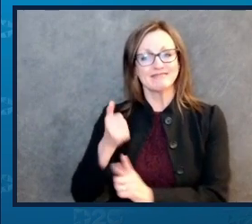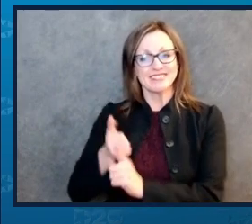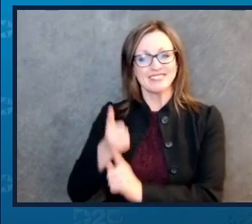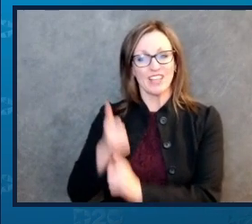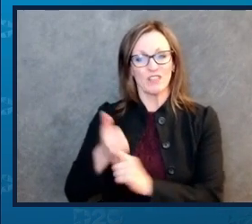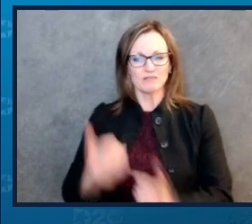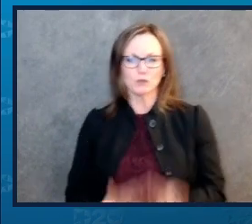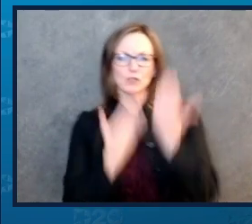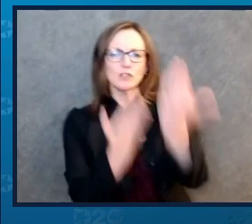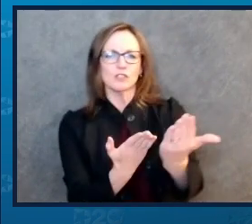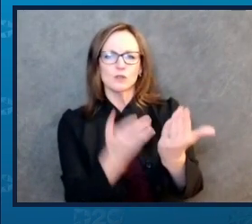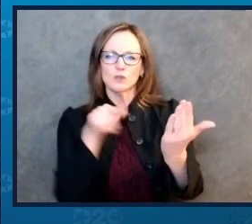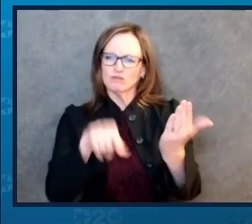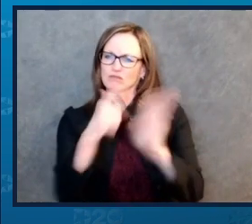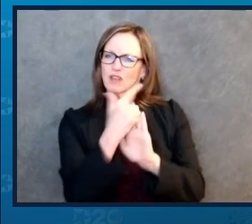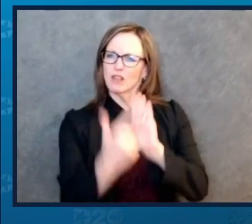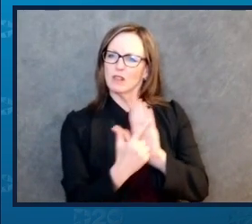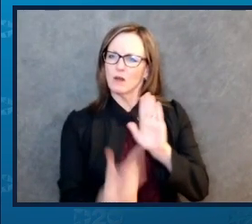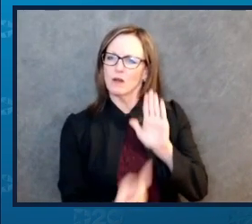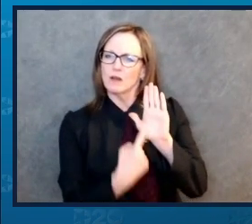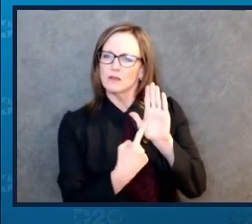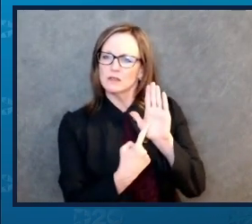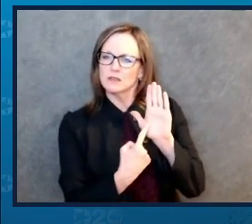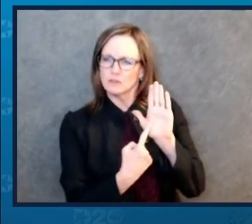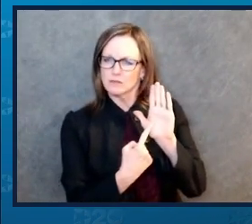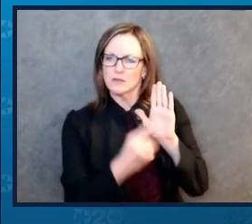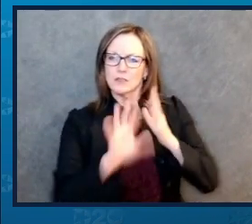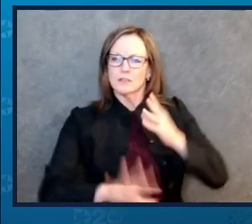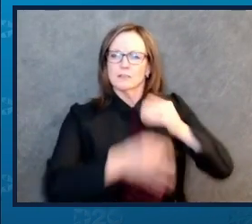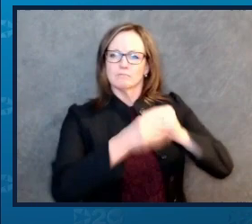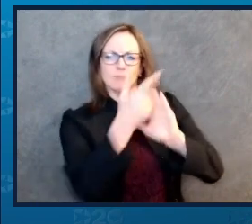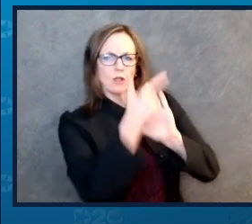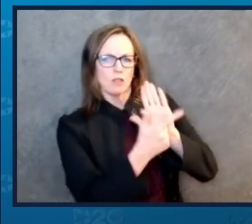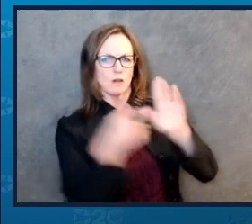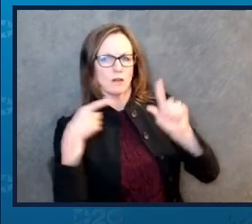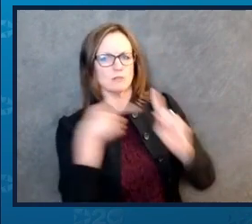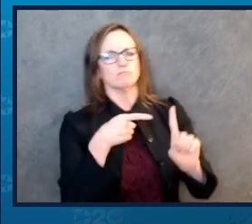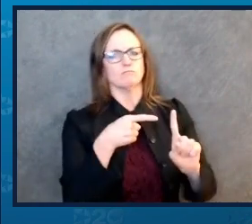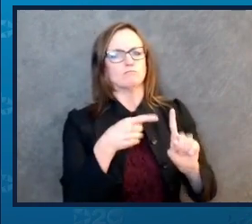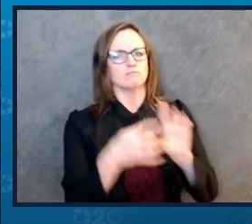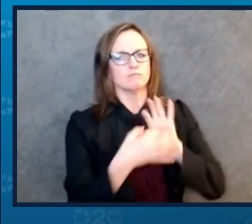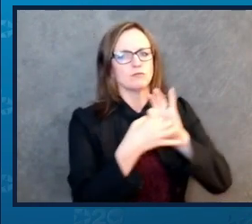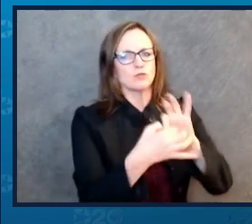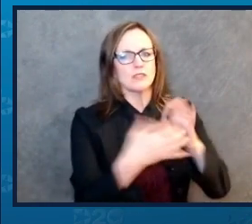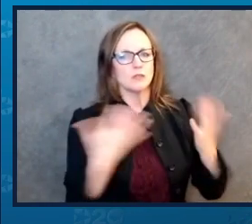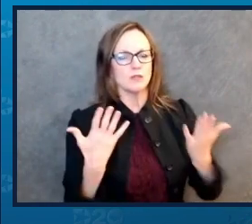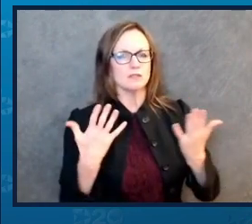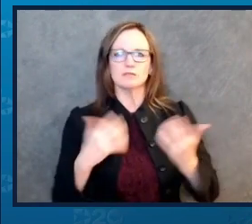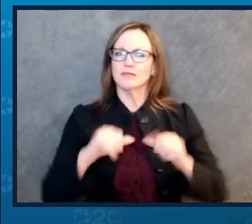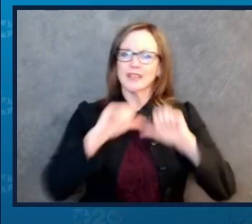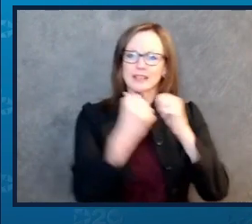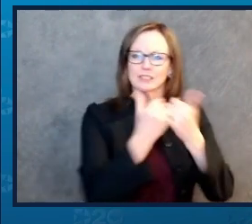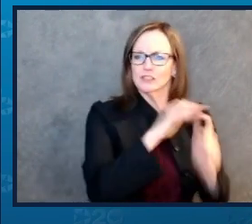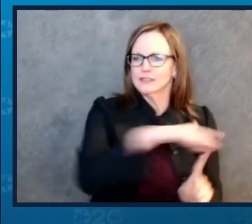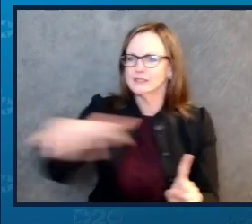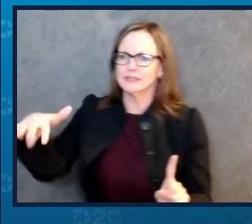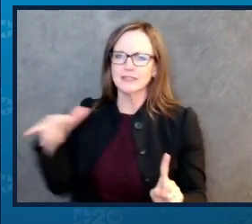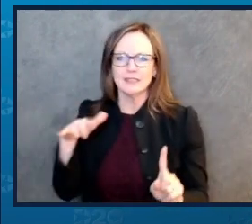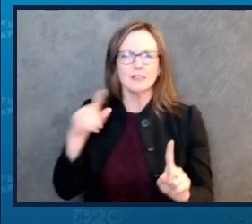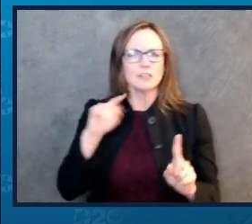OUR BILL IS AF AMBITIOUS UNDERTAKING AND FIRST TO DAYS THE VIOLENT CRIME IS A GAINS WOMEN.